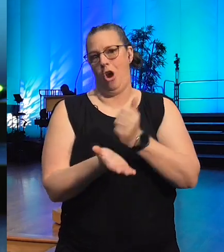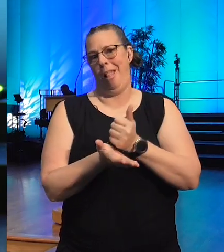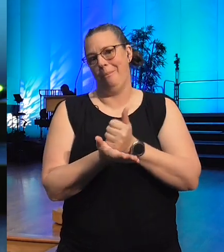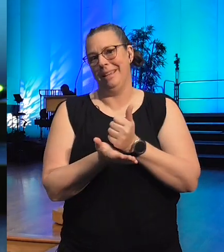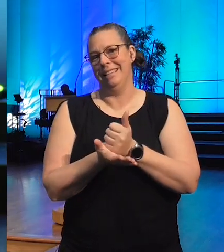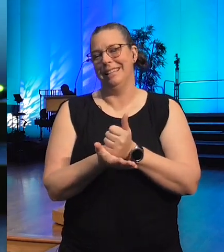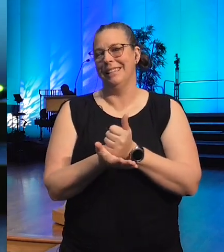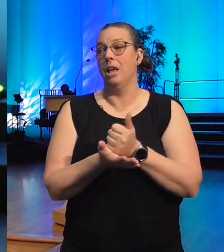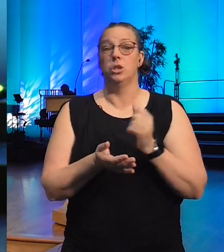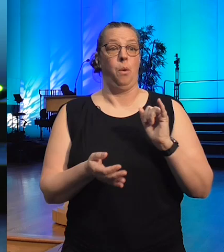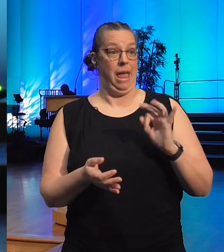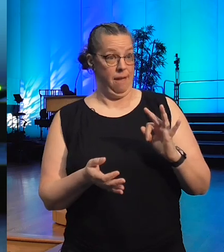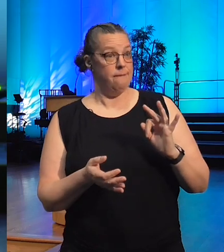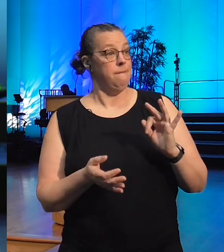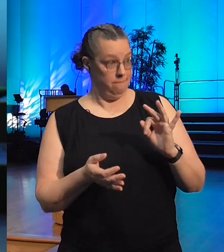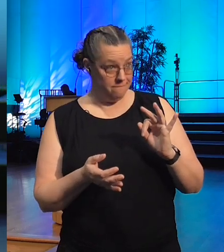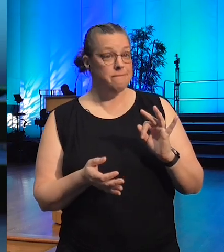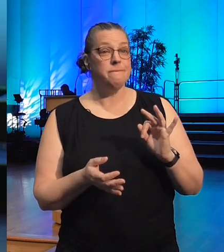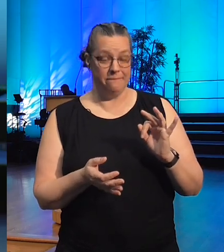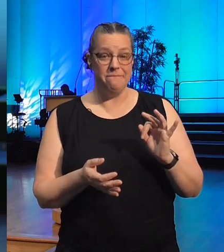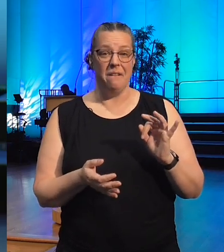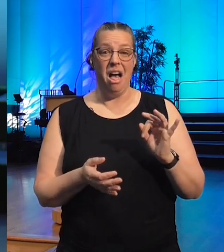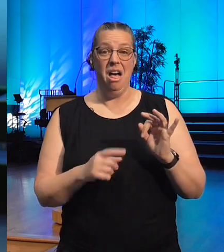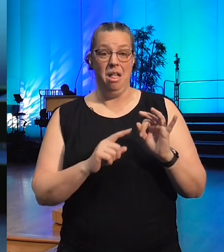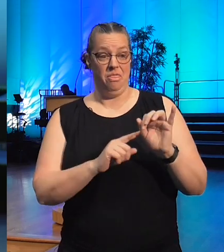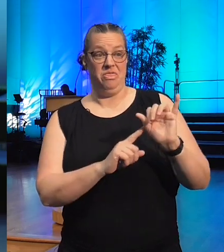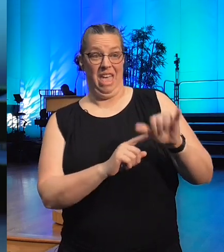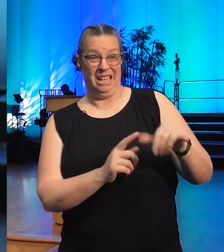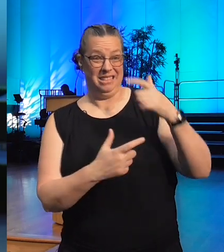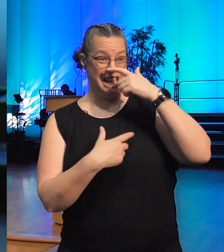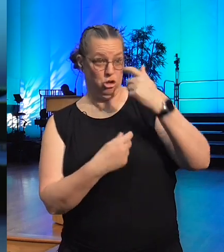that's what you're looking to do you're in the right place if you're new here we have a vision